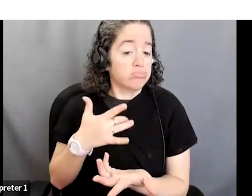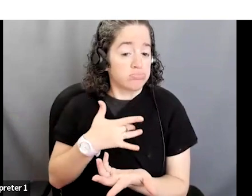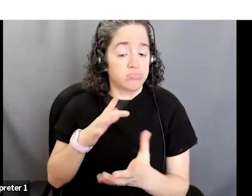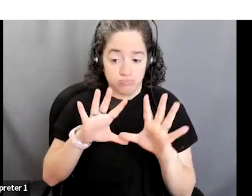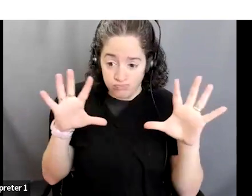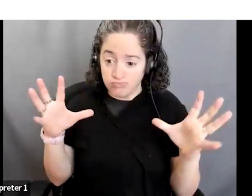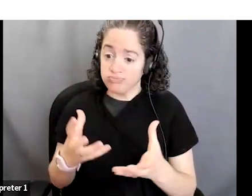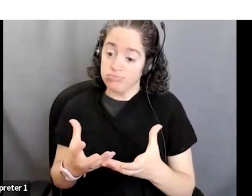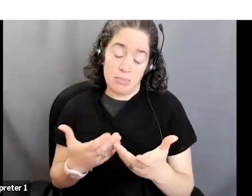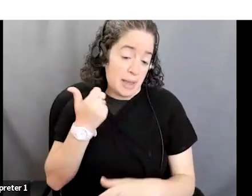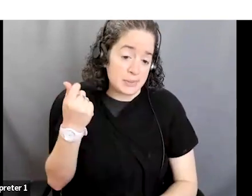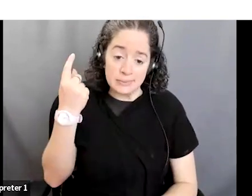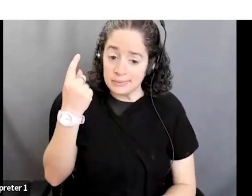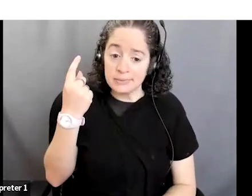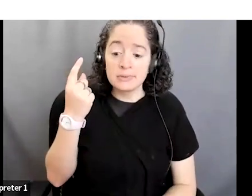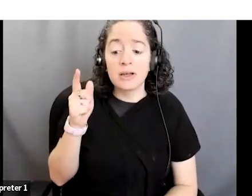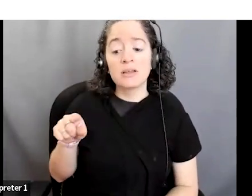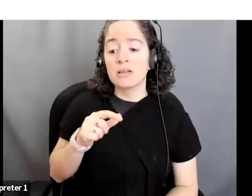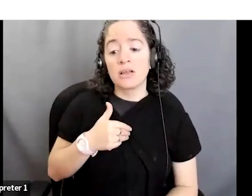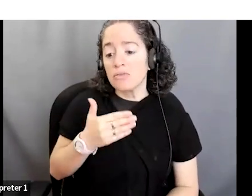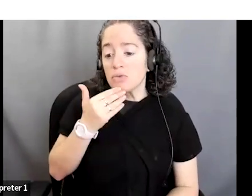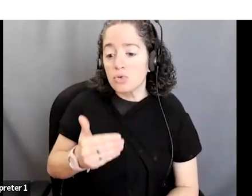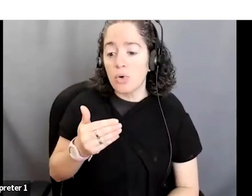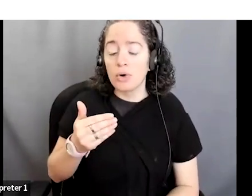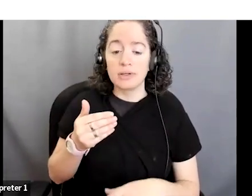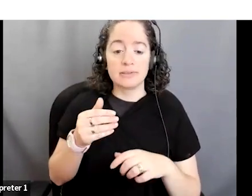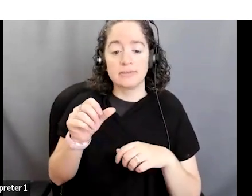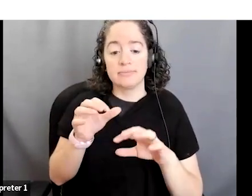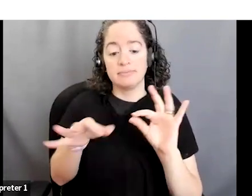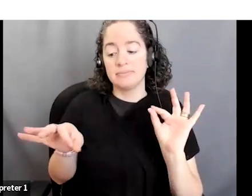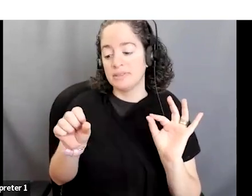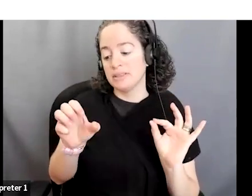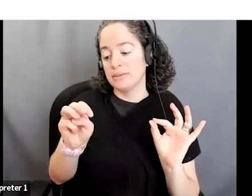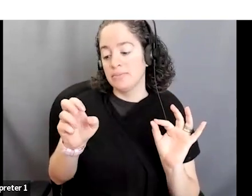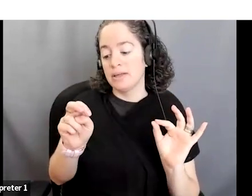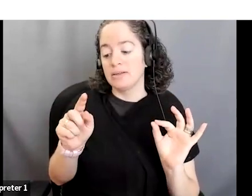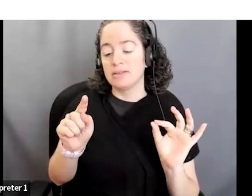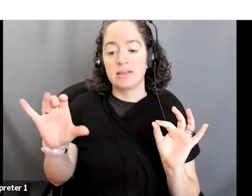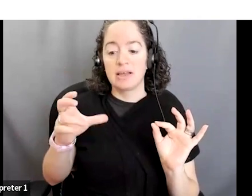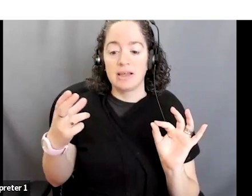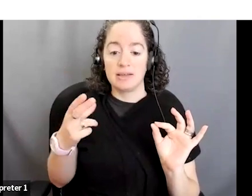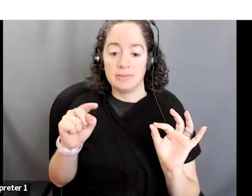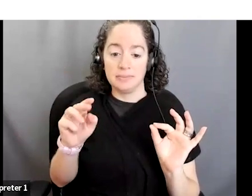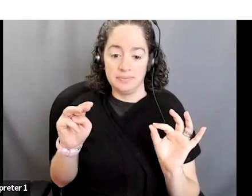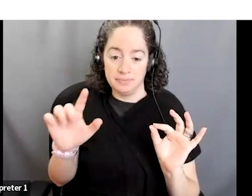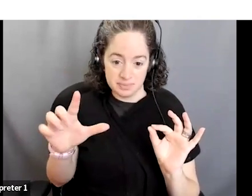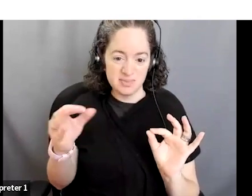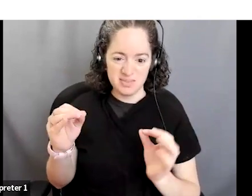They used the best job with semantic HTML, and they used far less ARIA than most of the others,